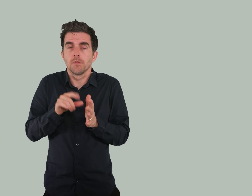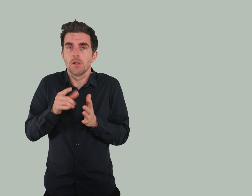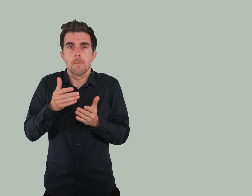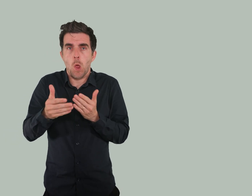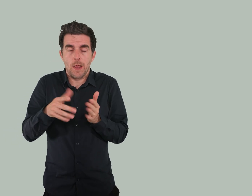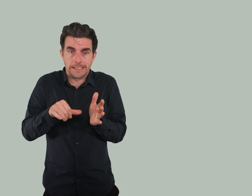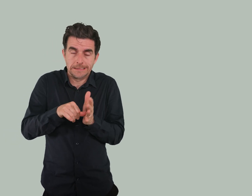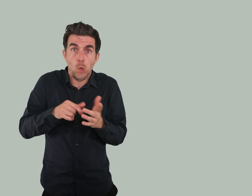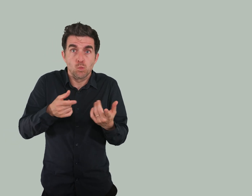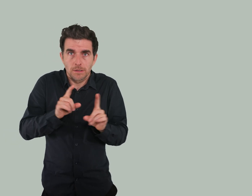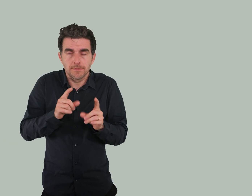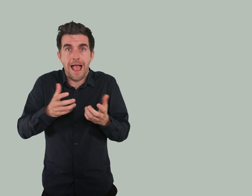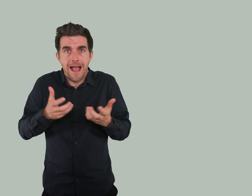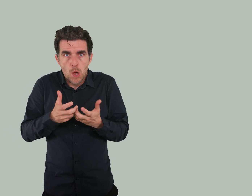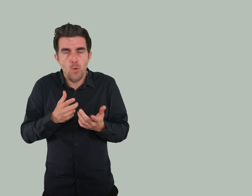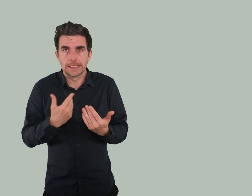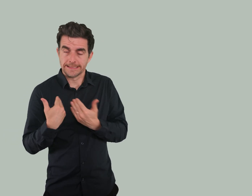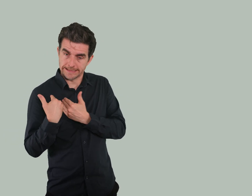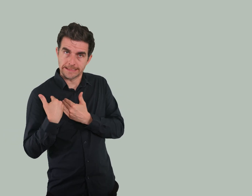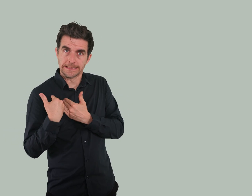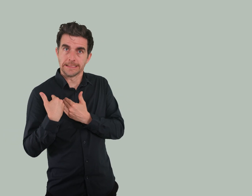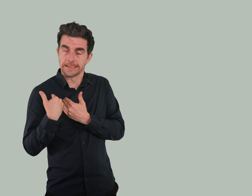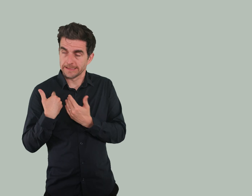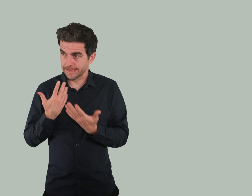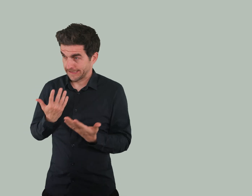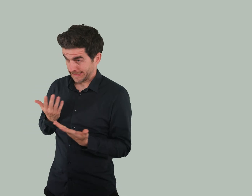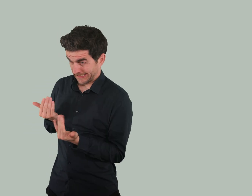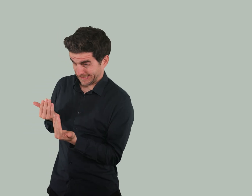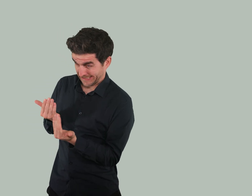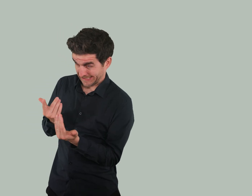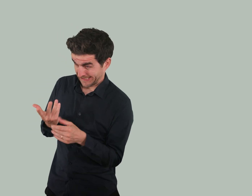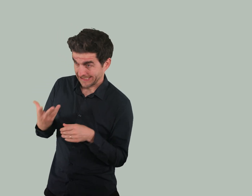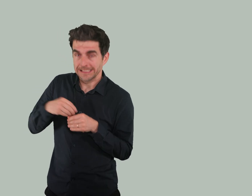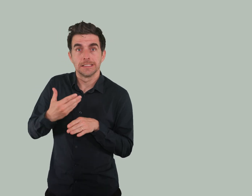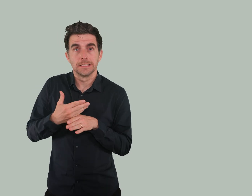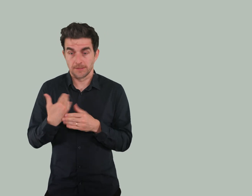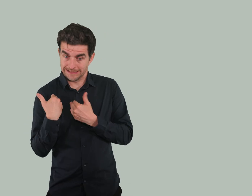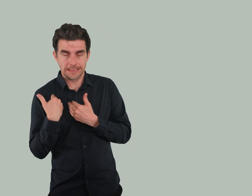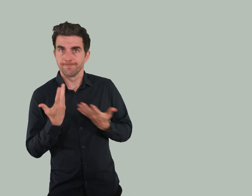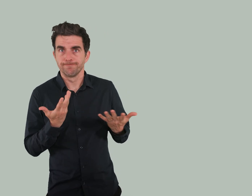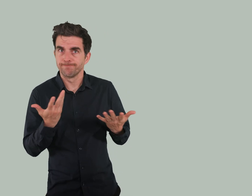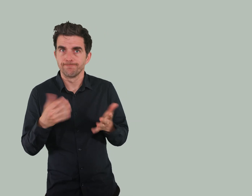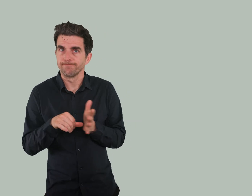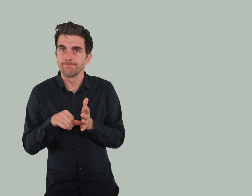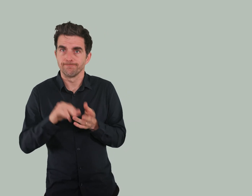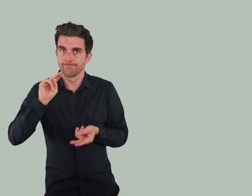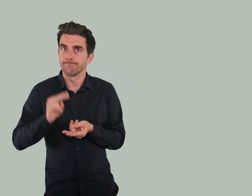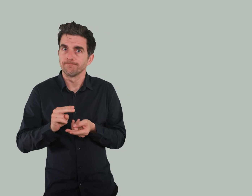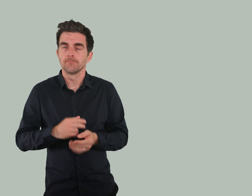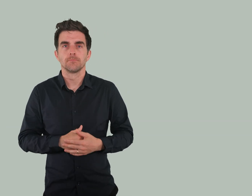to the people it ought to be bringing in.